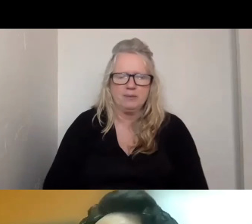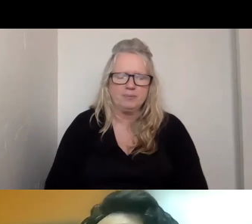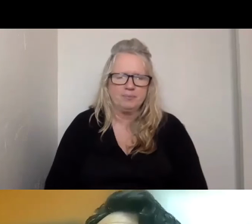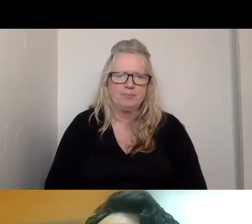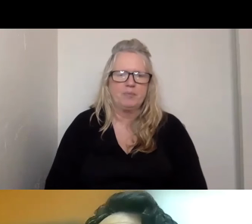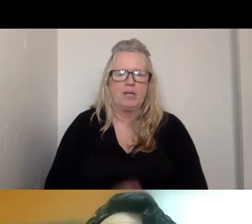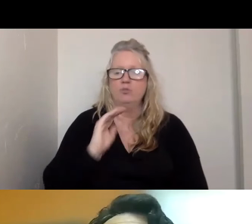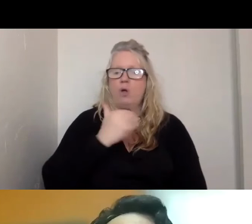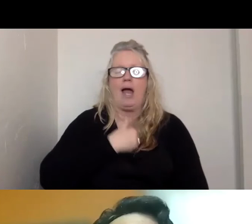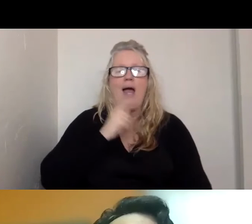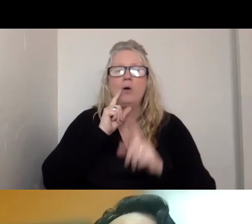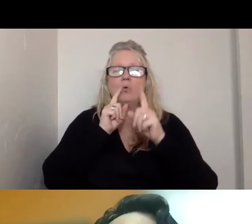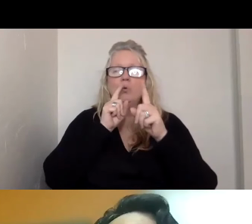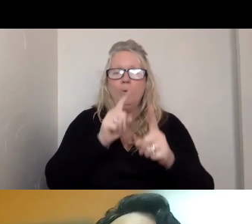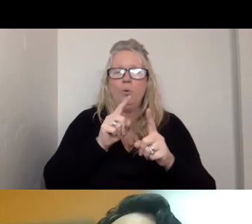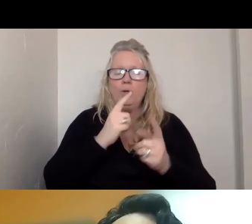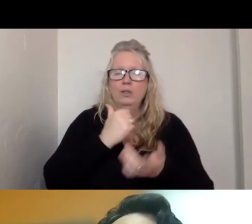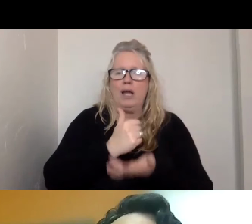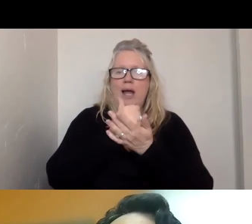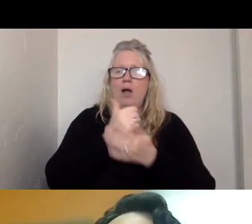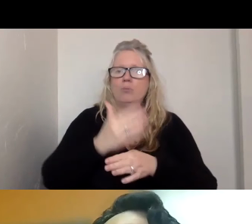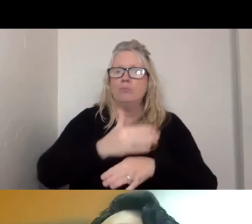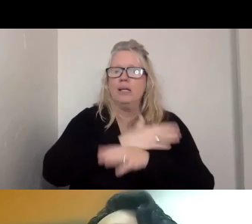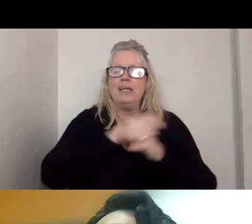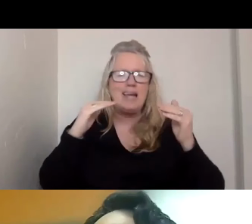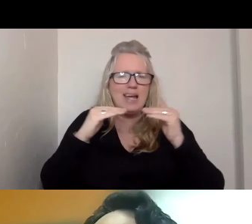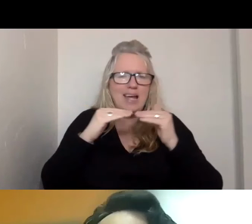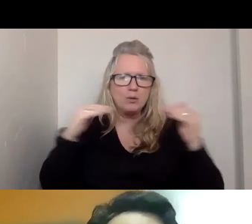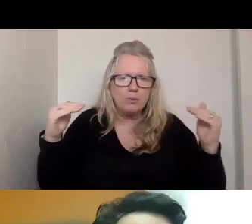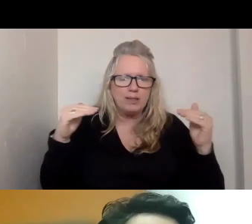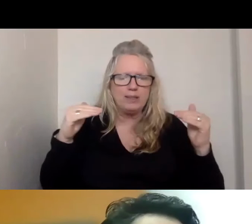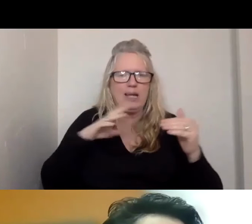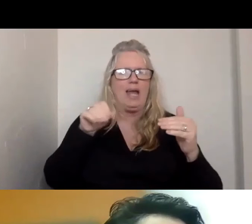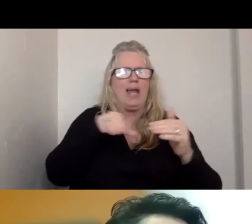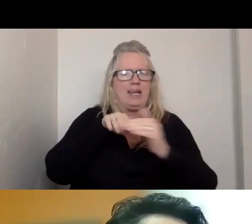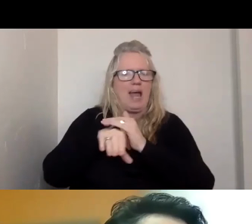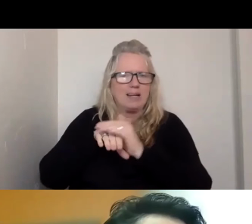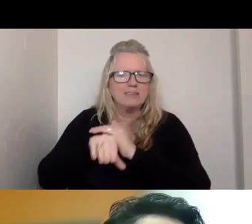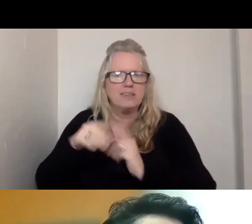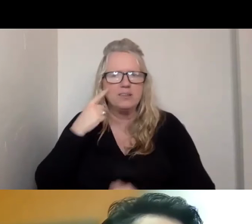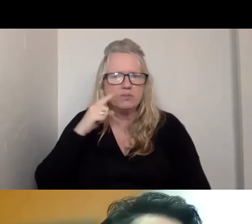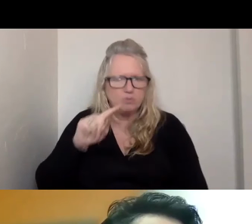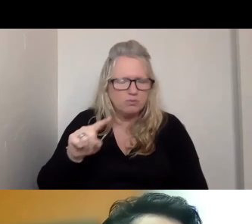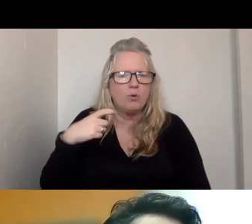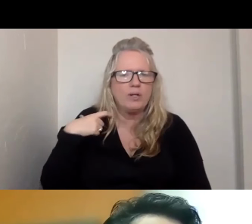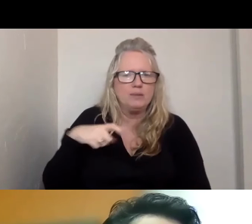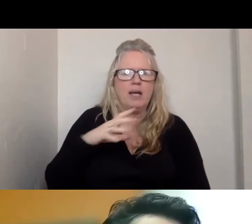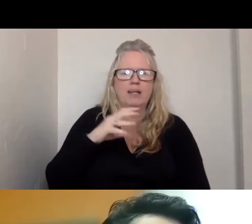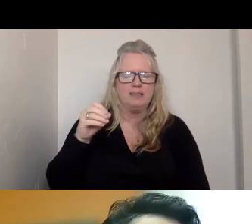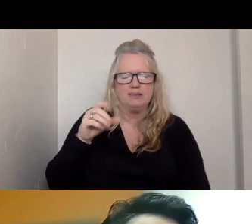OUR GOAL IS TO INCREASE ACCESS TO CARE IN THE U.S. AND THIS IS